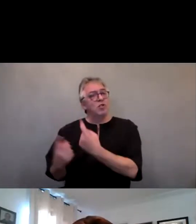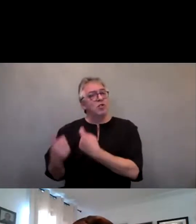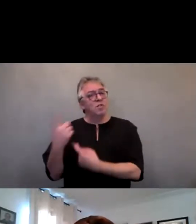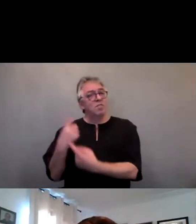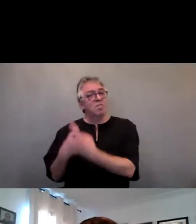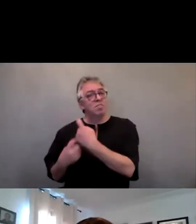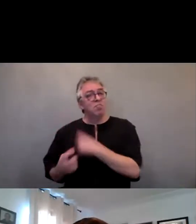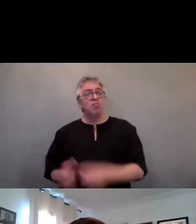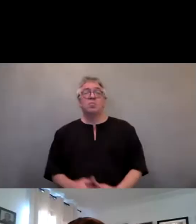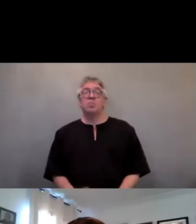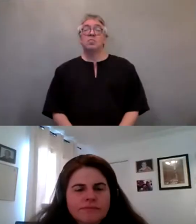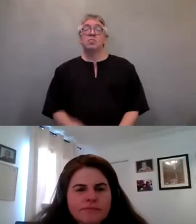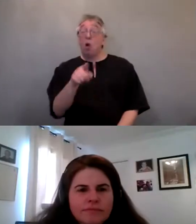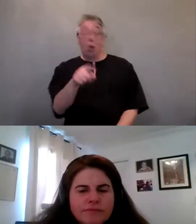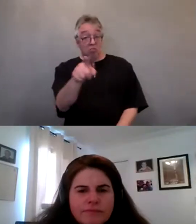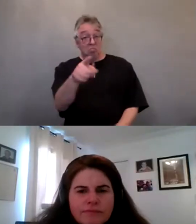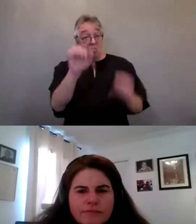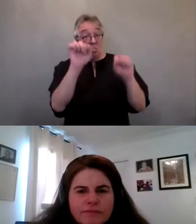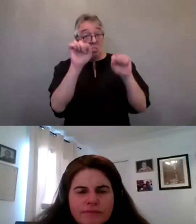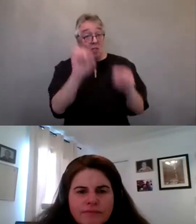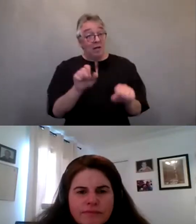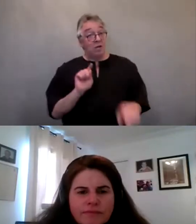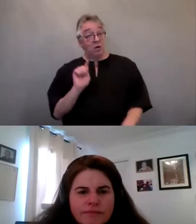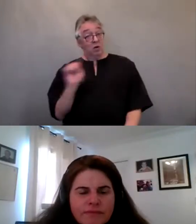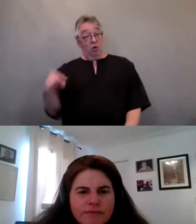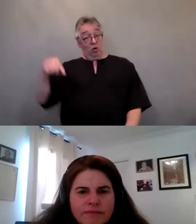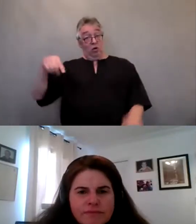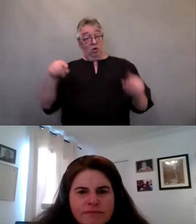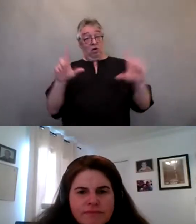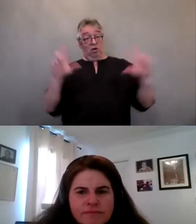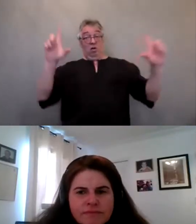Ruth. Now I would like to go over the